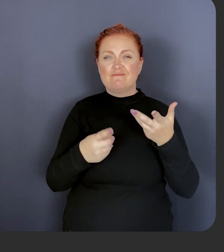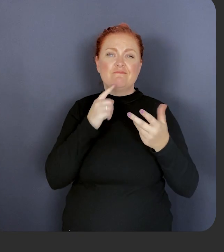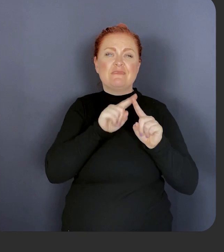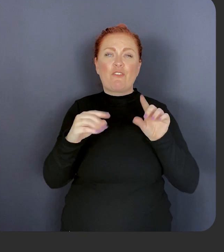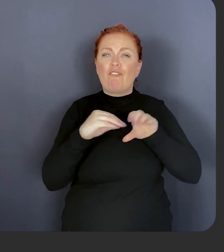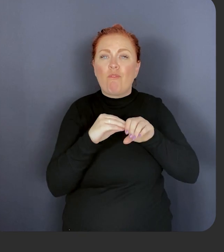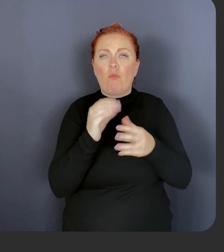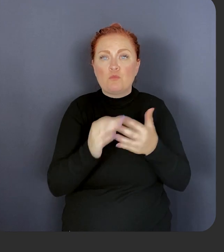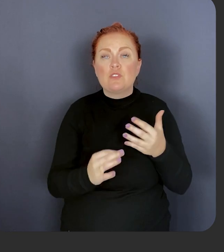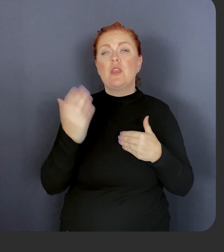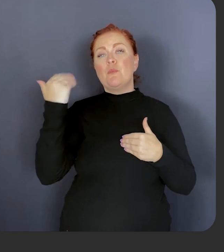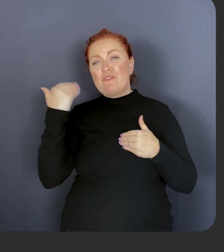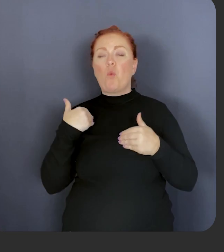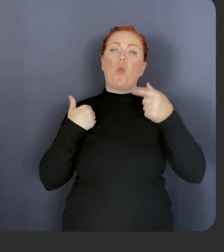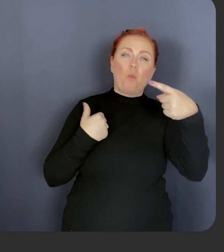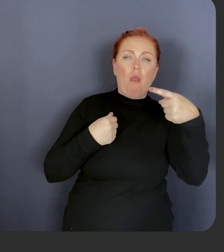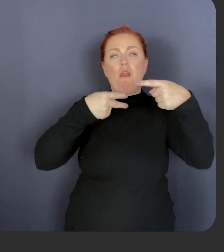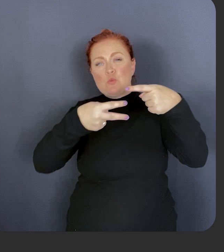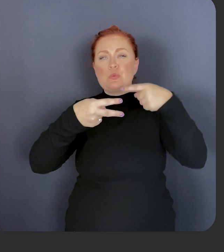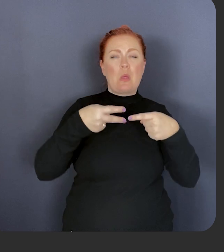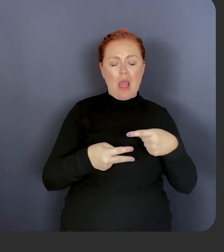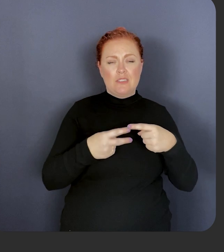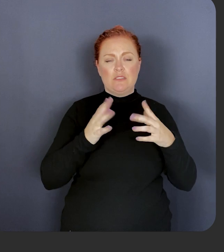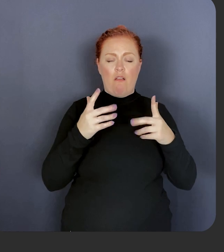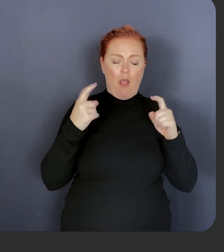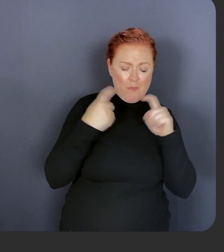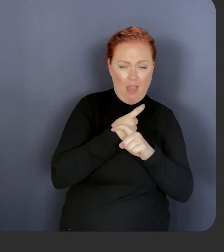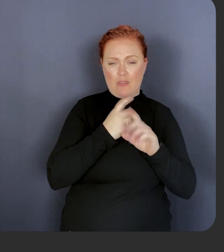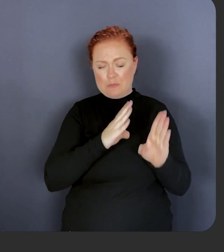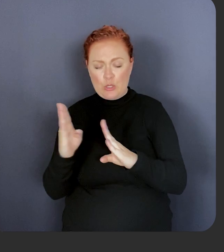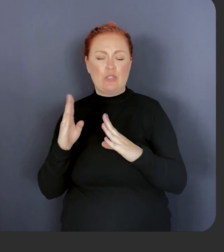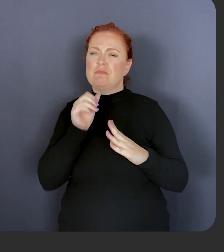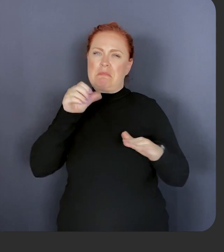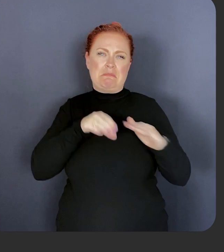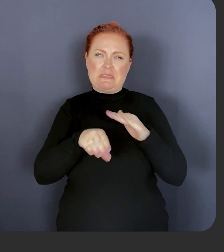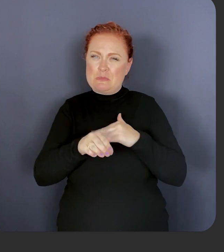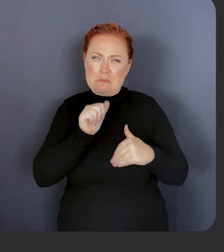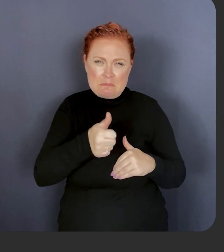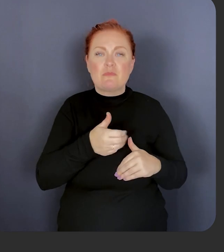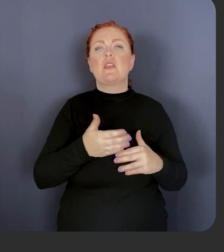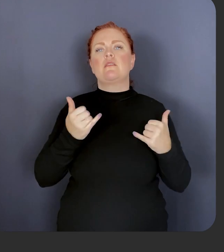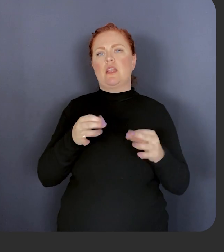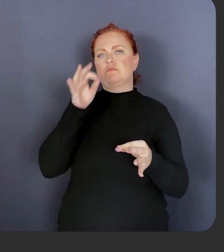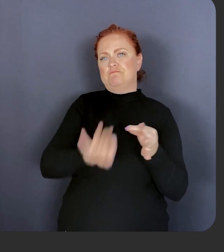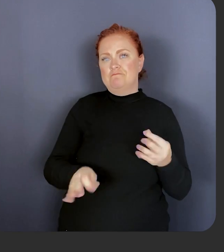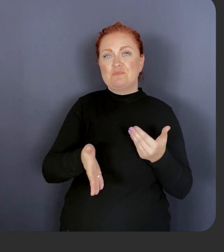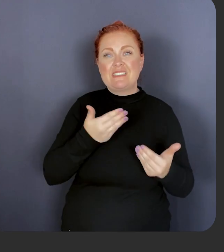of our fillings so that instead of using nested controls and a complicated pattern with low accessibility, we could simplify the controls